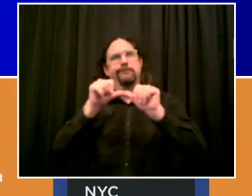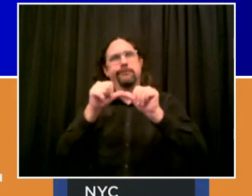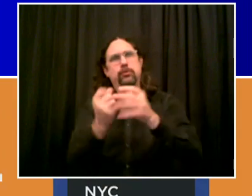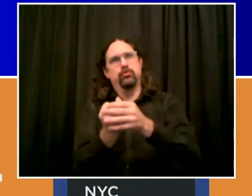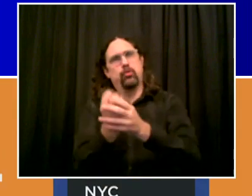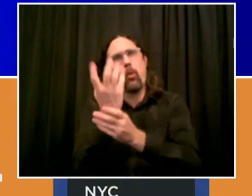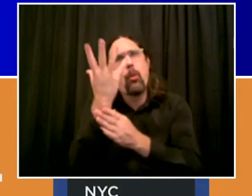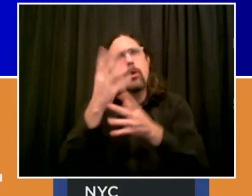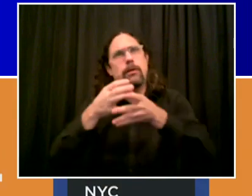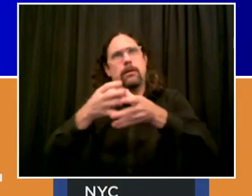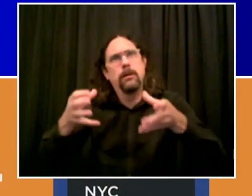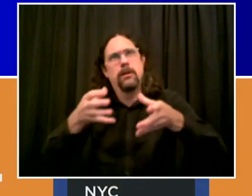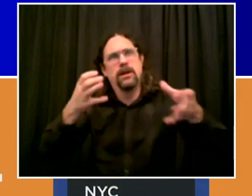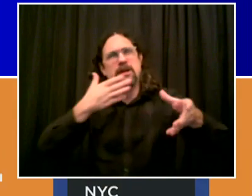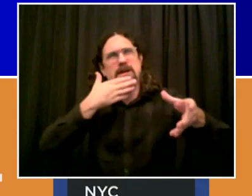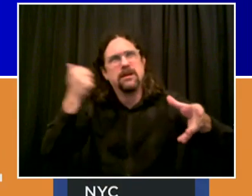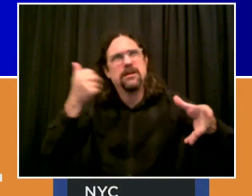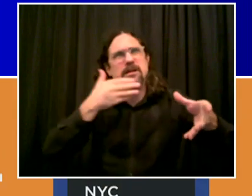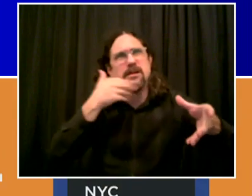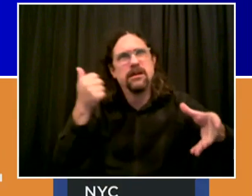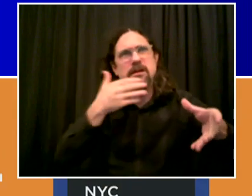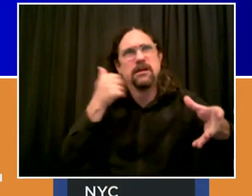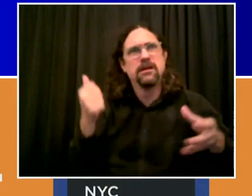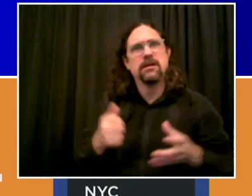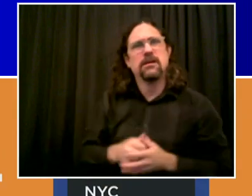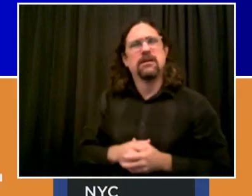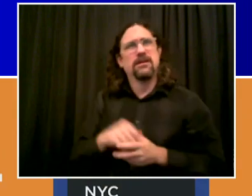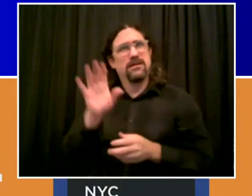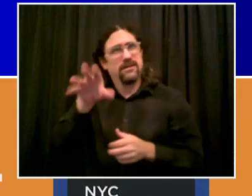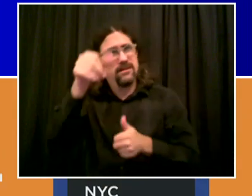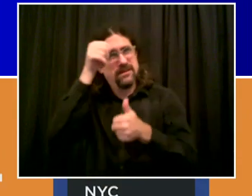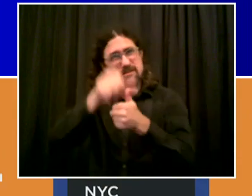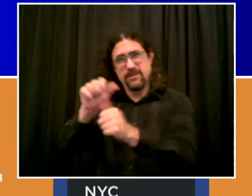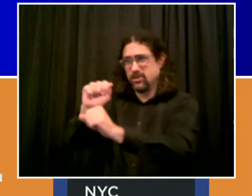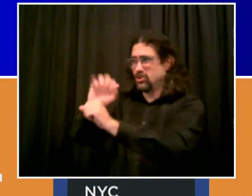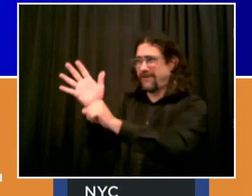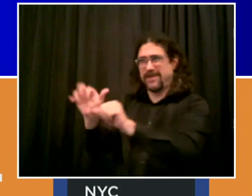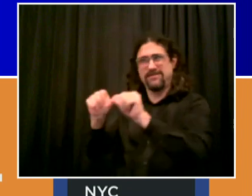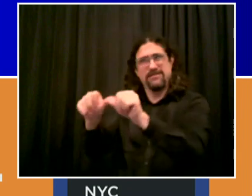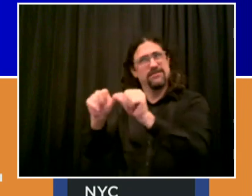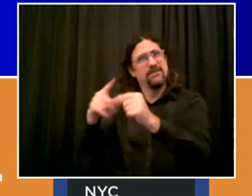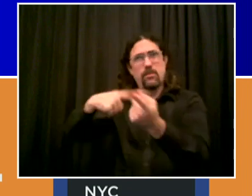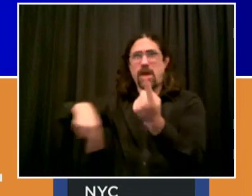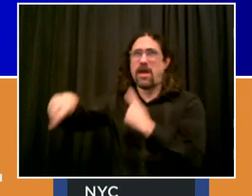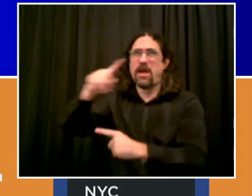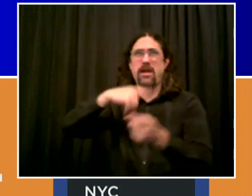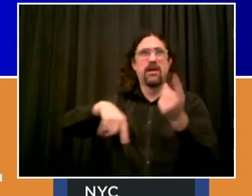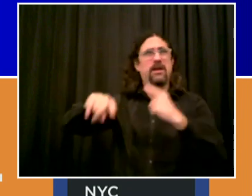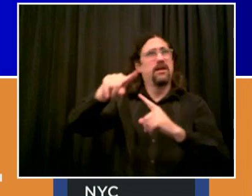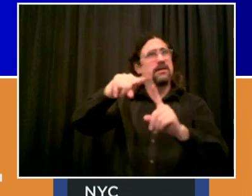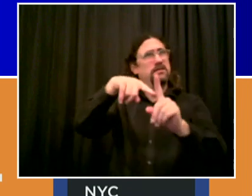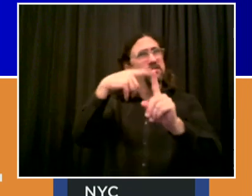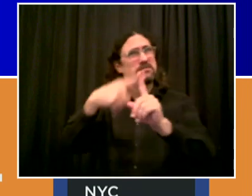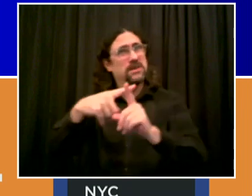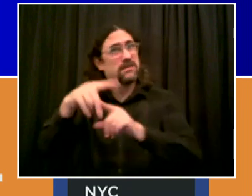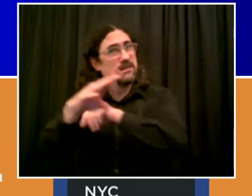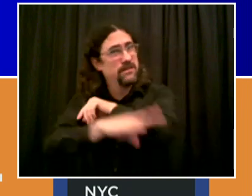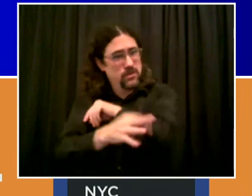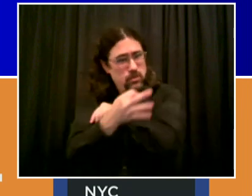BACK. TEST AND TRACE WILL BE MORE IMPORTANT THAN